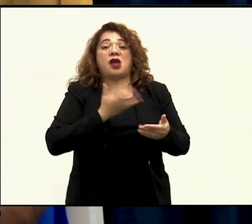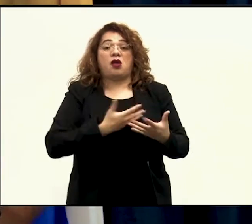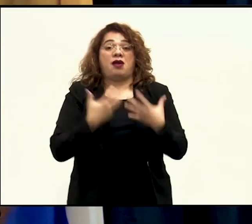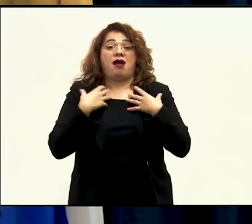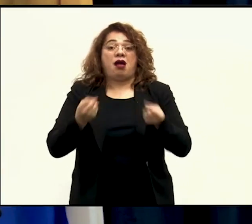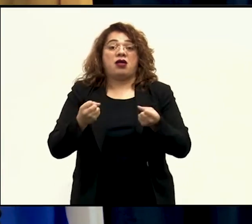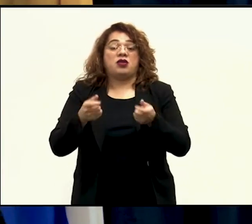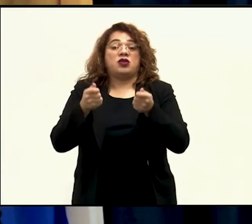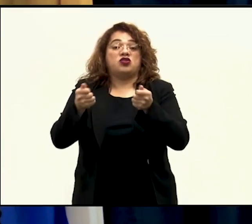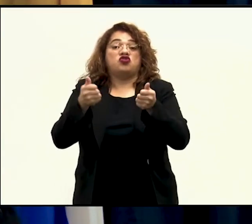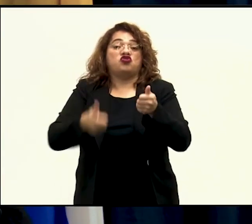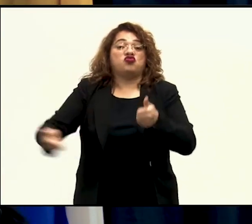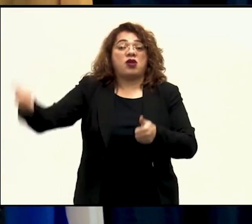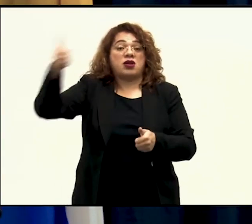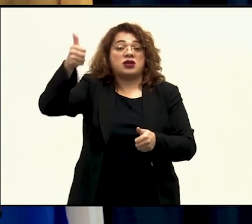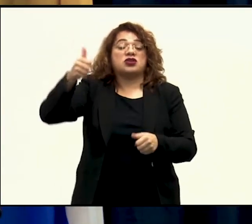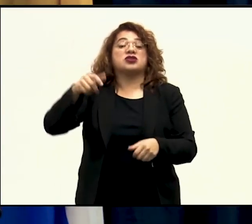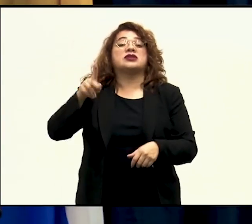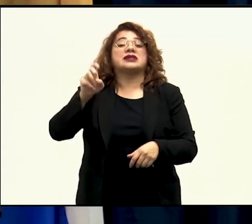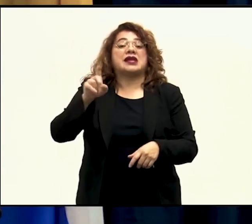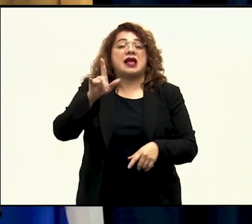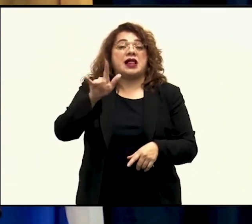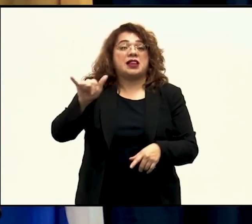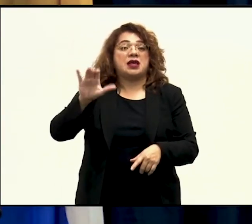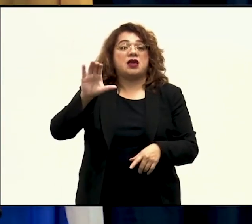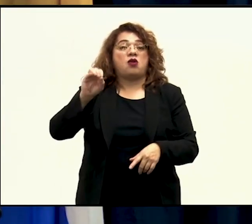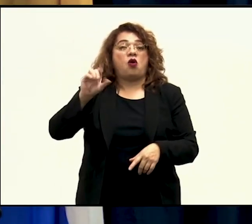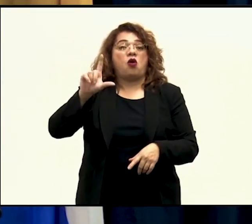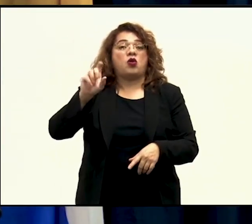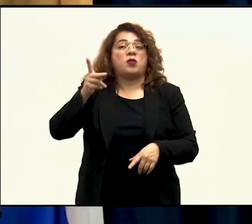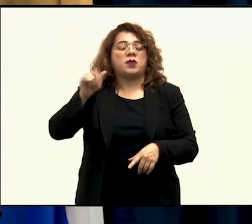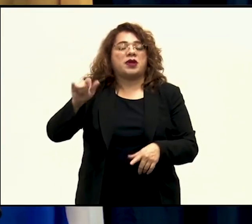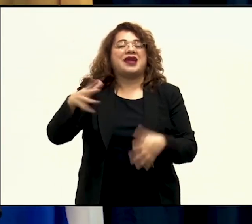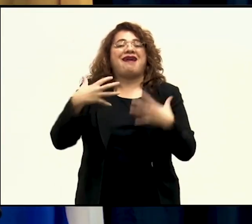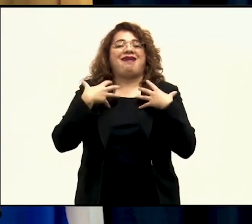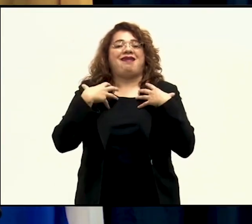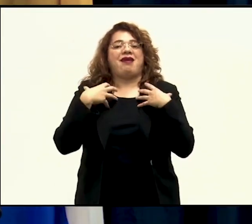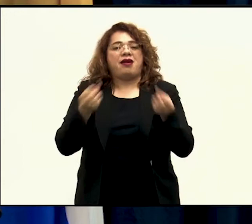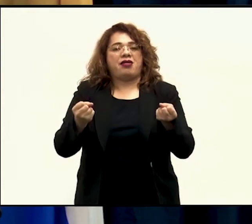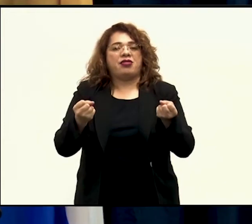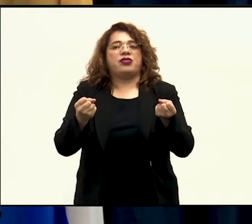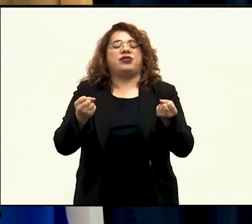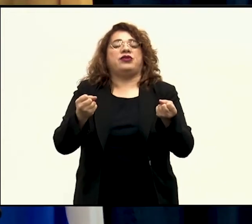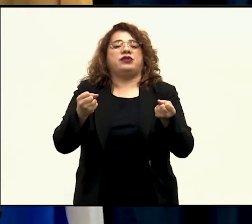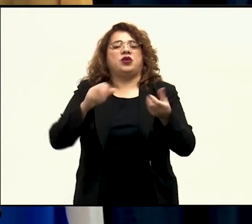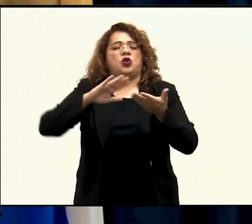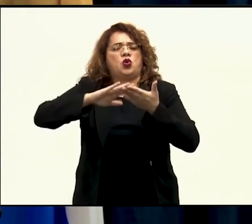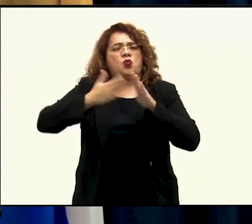that team and so how we build this health infrastructure in the city moving forward I think is a really important question for the community.